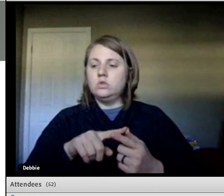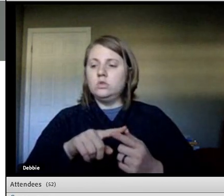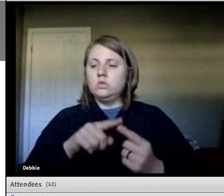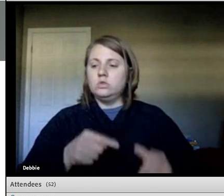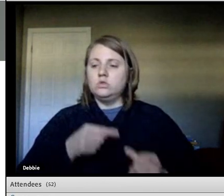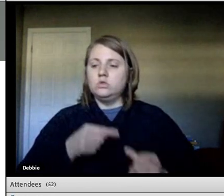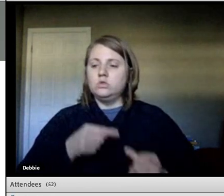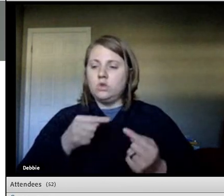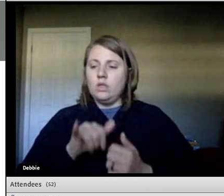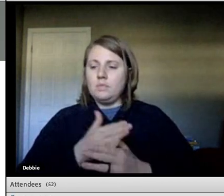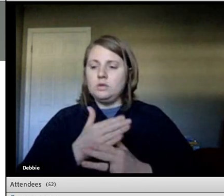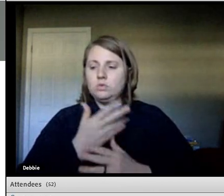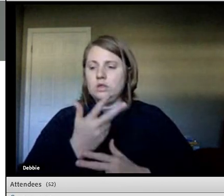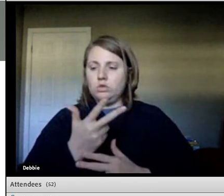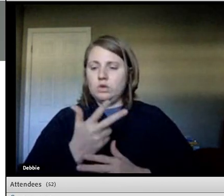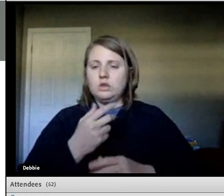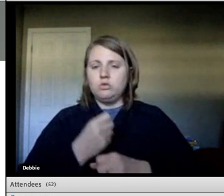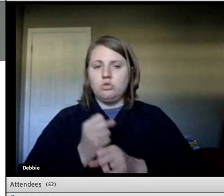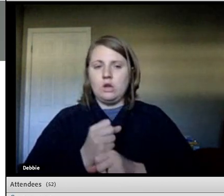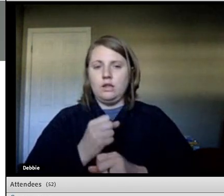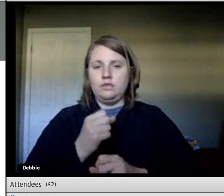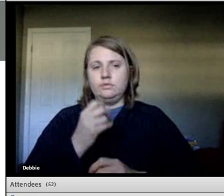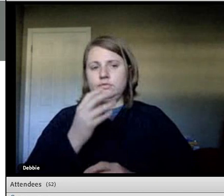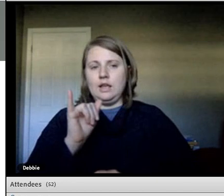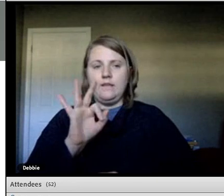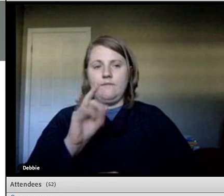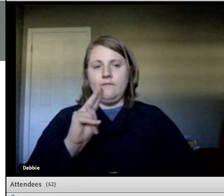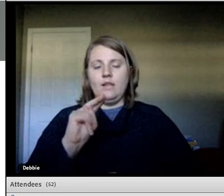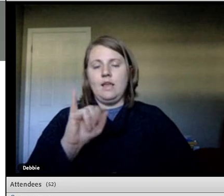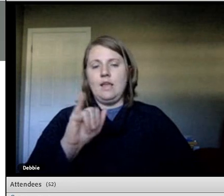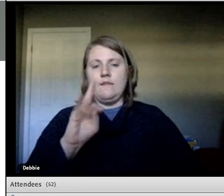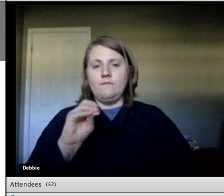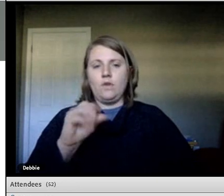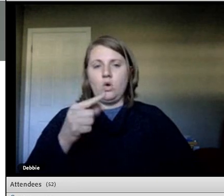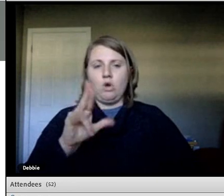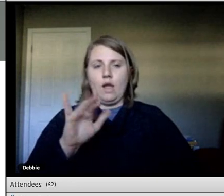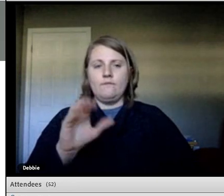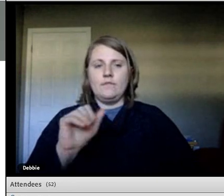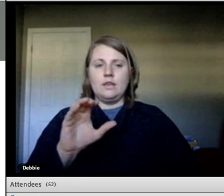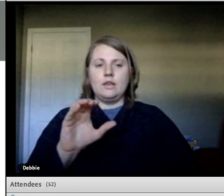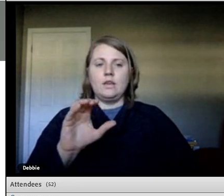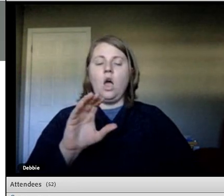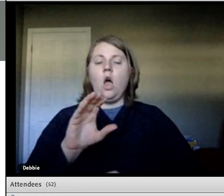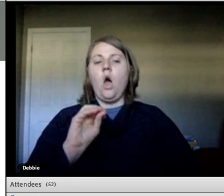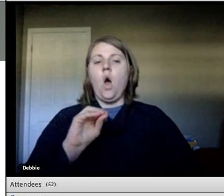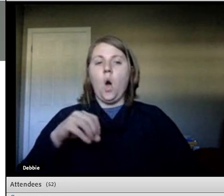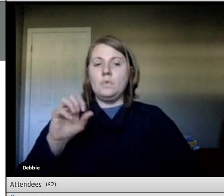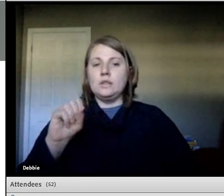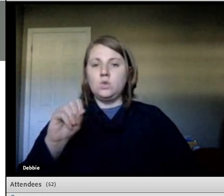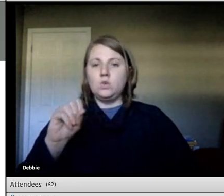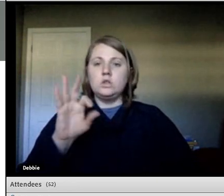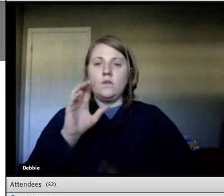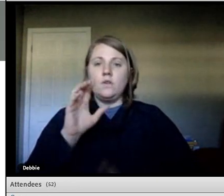Some open-source photos, finding photos is really difficult, good quality open-source.